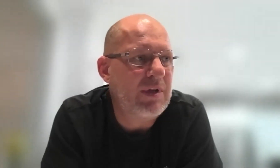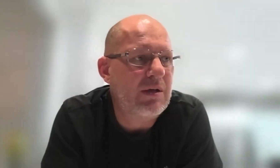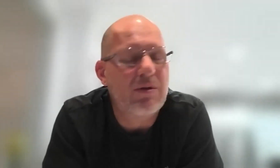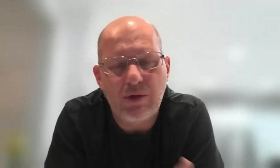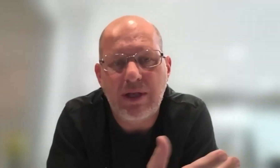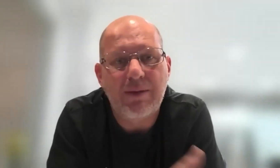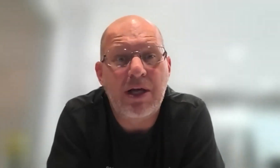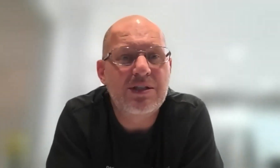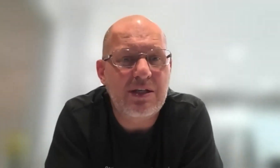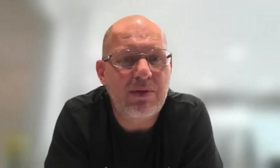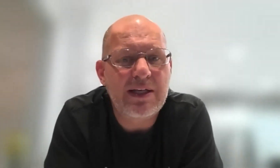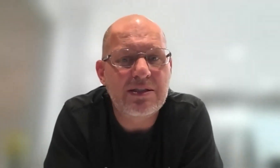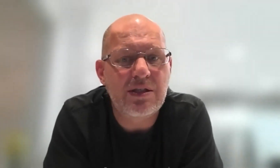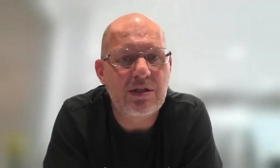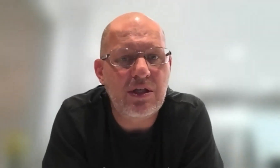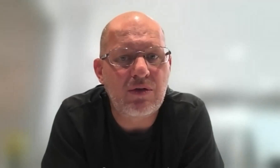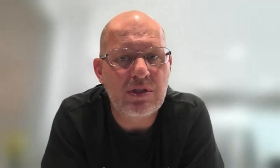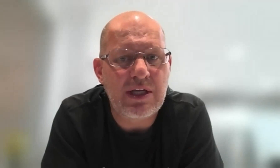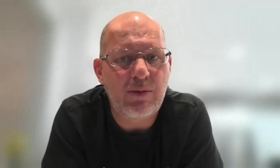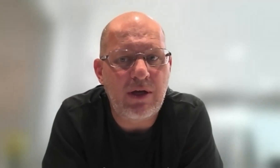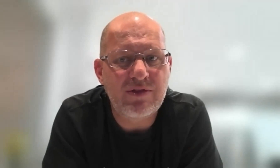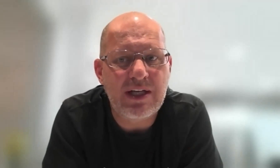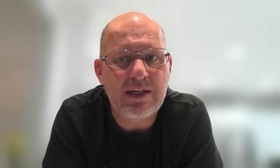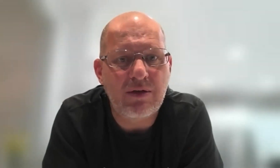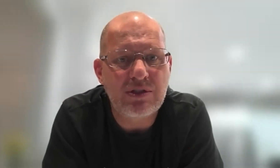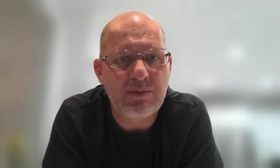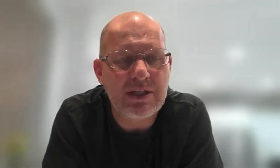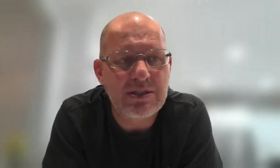well again, policy in place to, you know, to help offset, you know, some of these